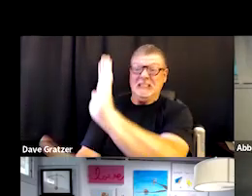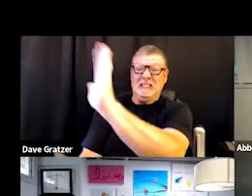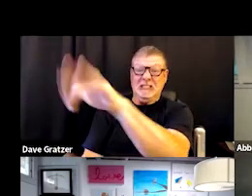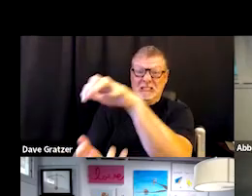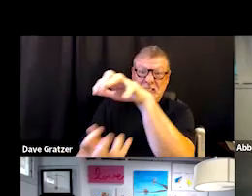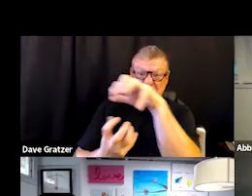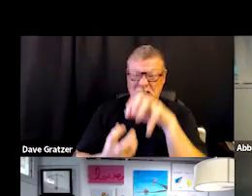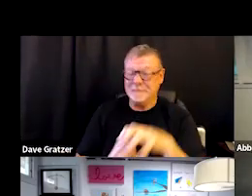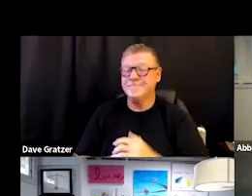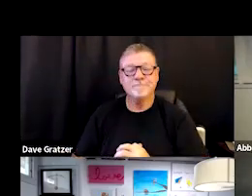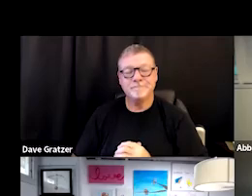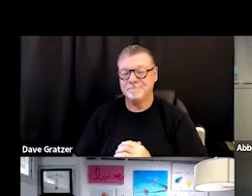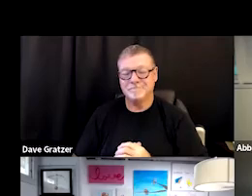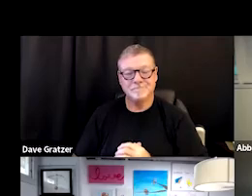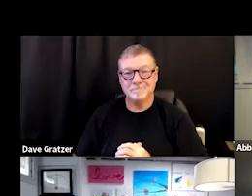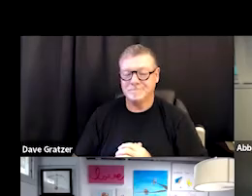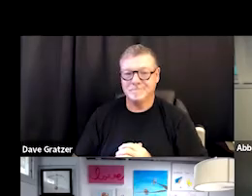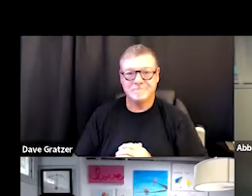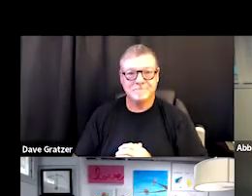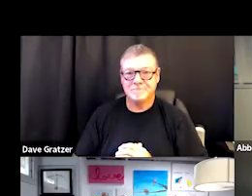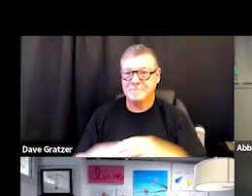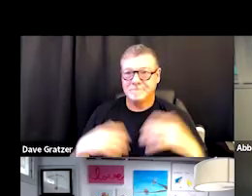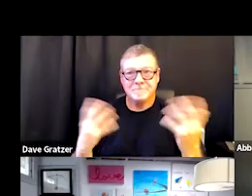the course content in its entirety.